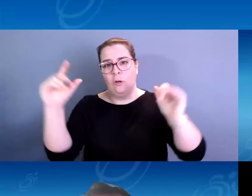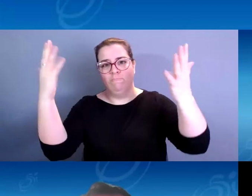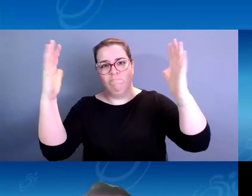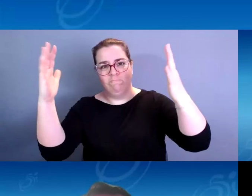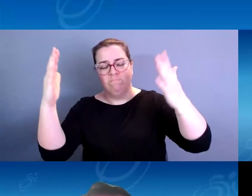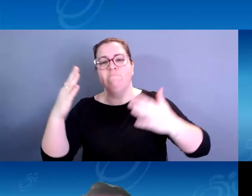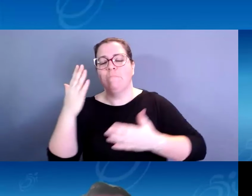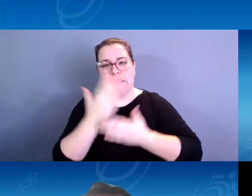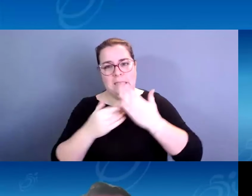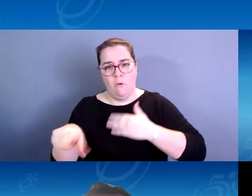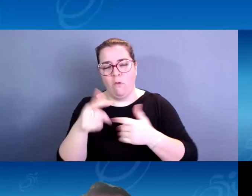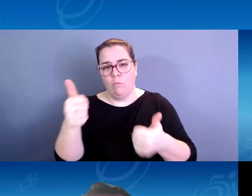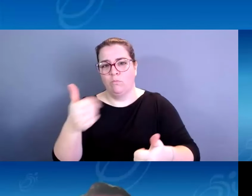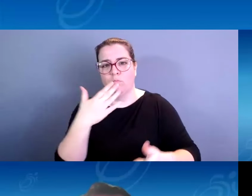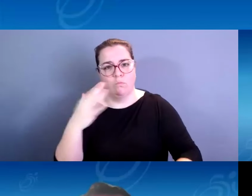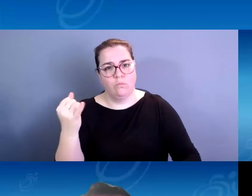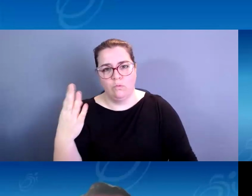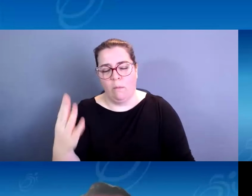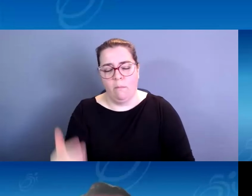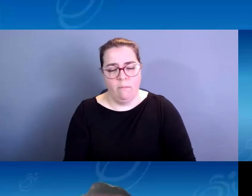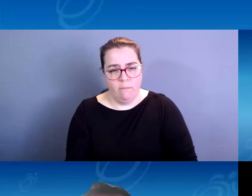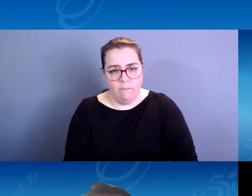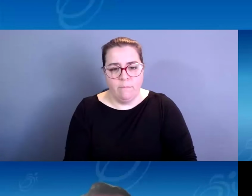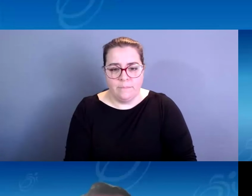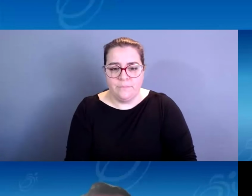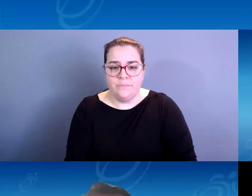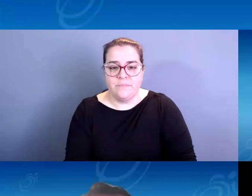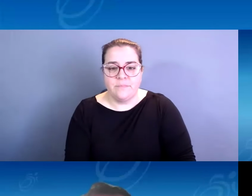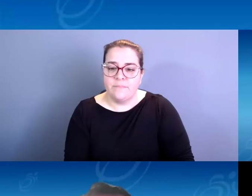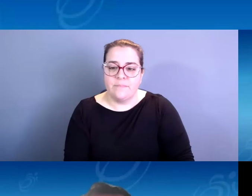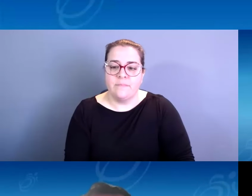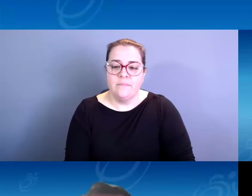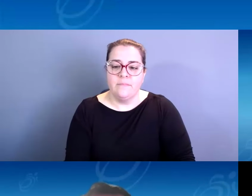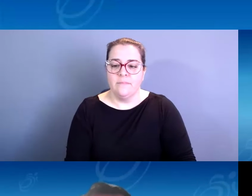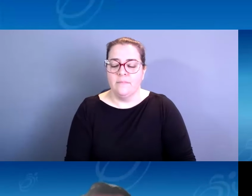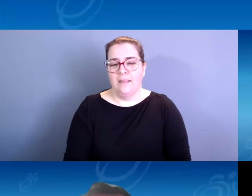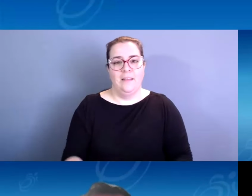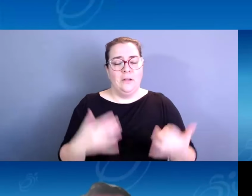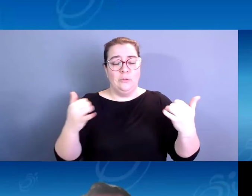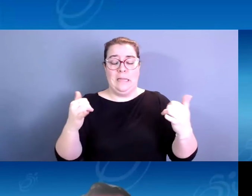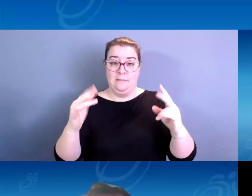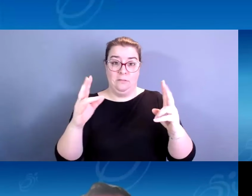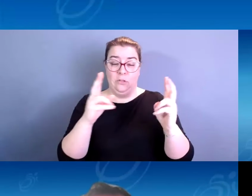this will the topics here today, I feel like we could go on all afternoon.